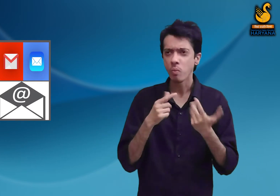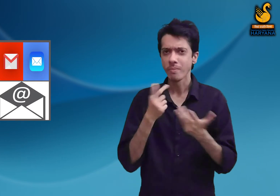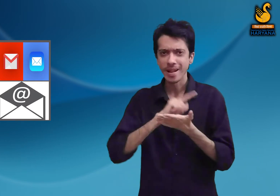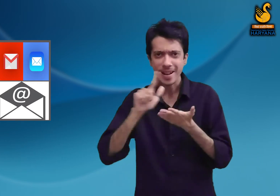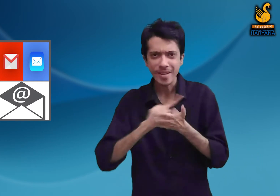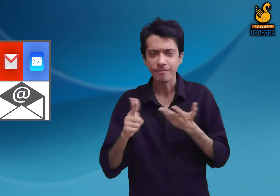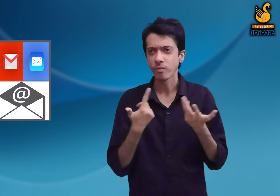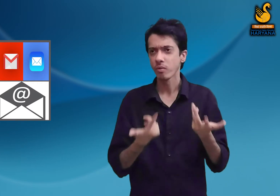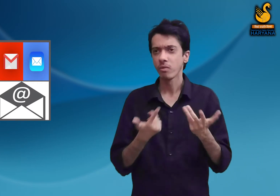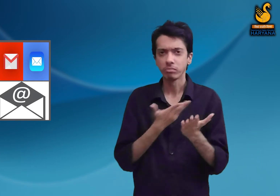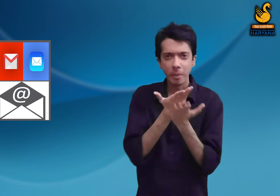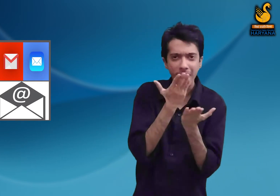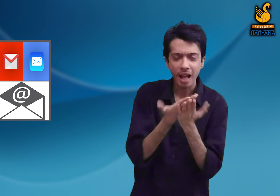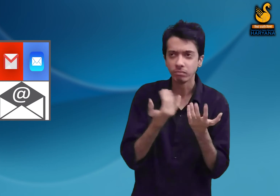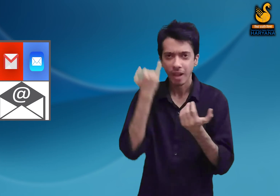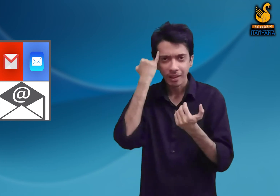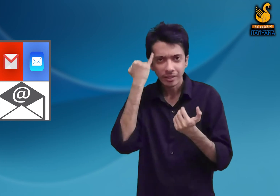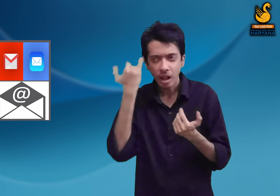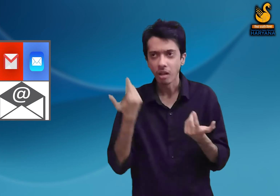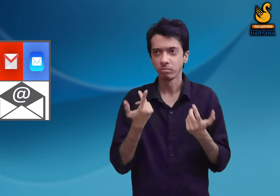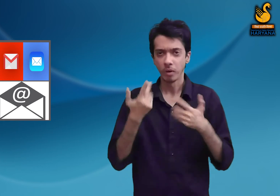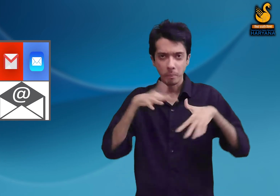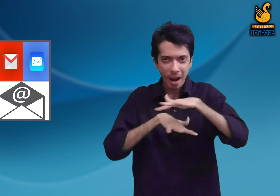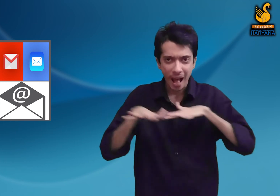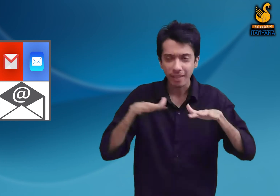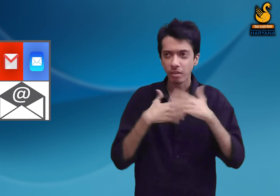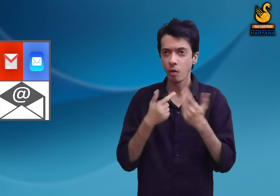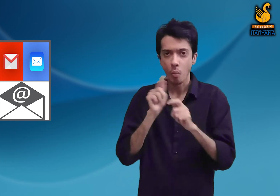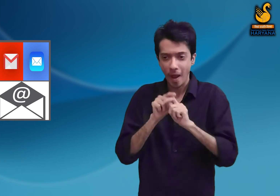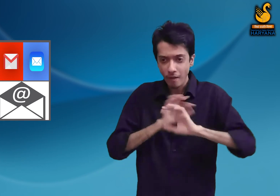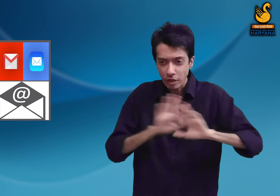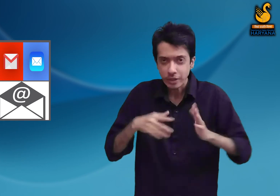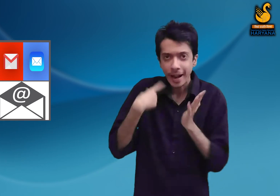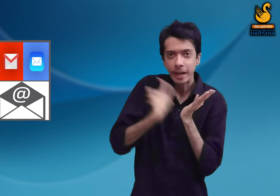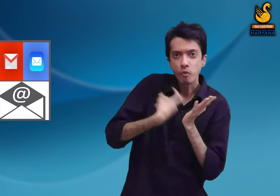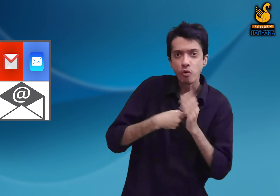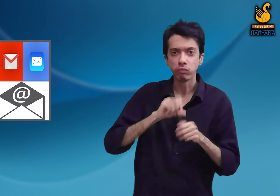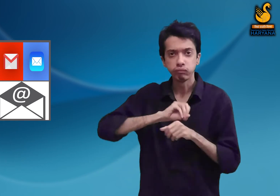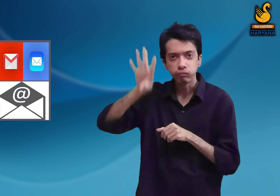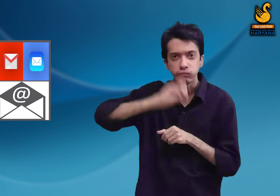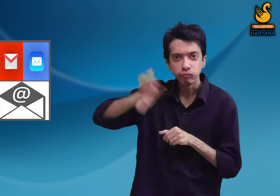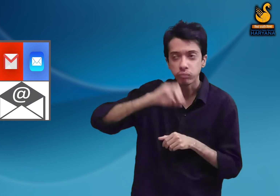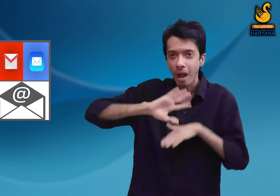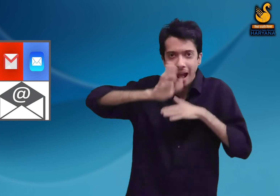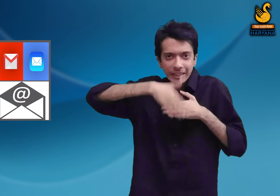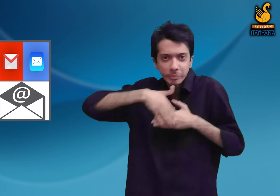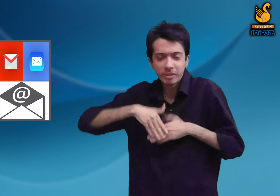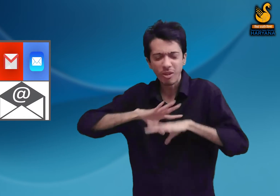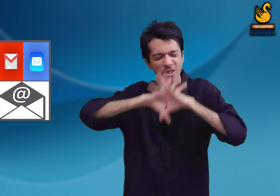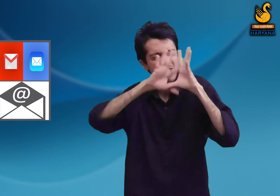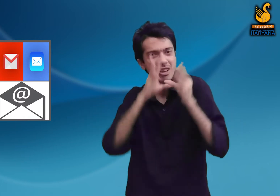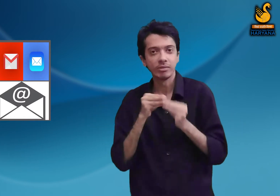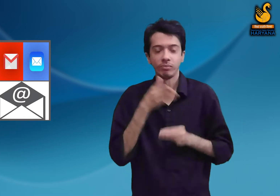It is used to ask for leaves, suggestions, ideas, work planning, sending reports and also many other things.